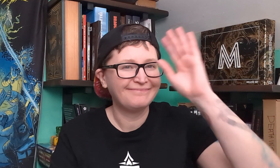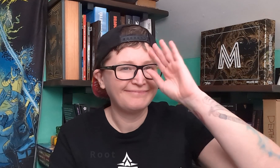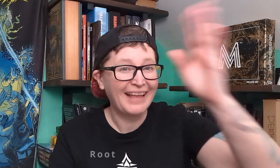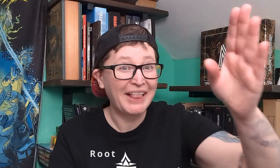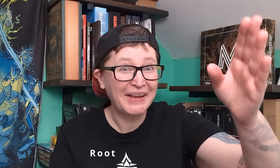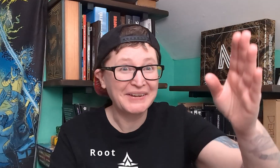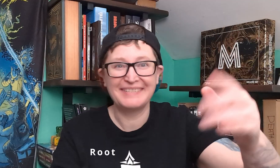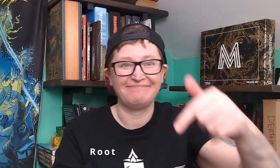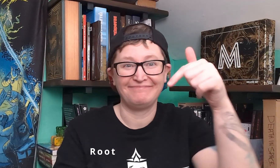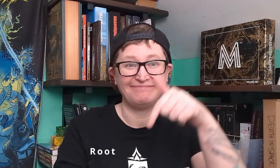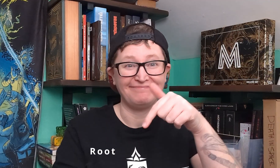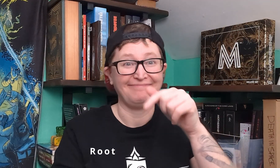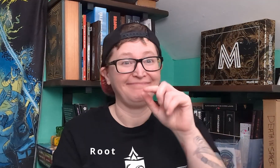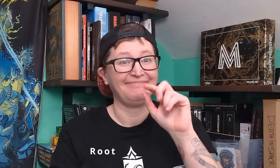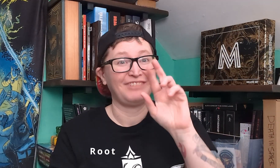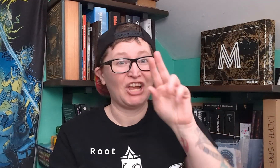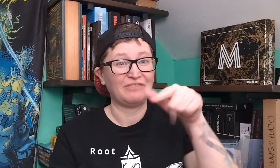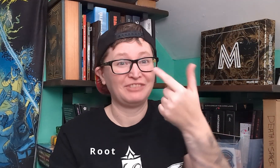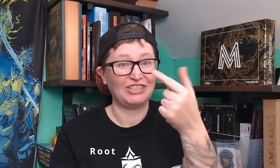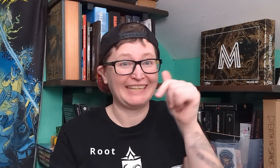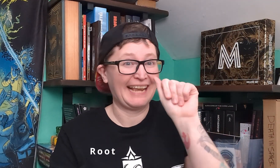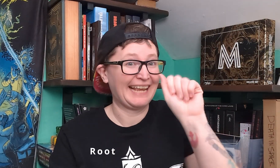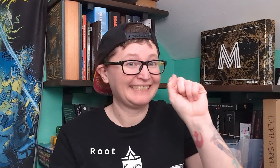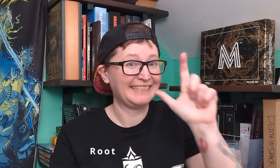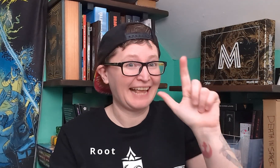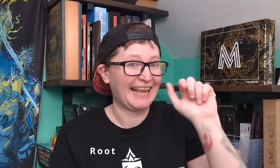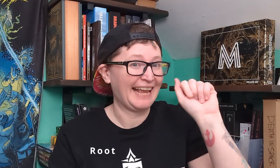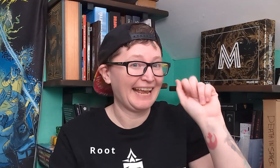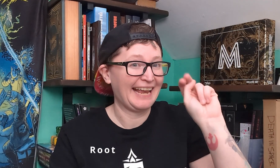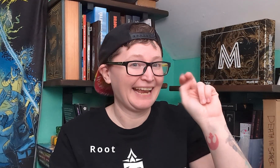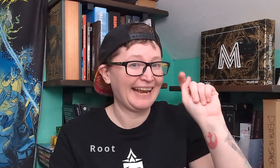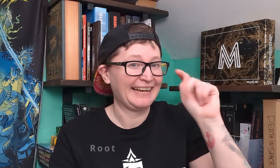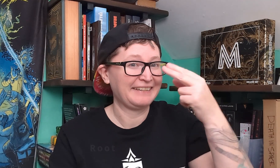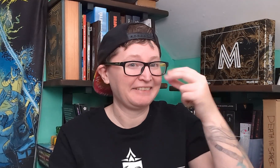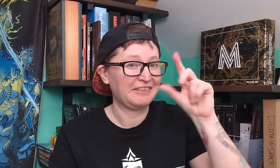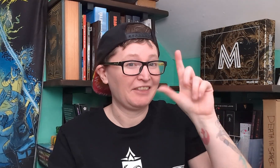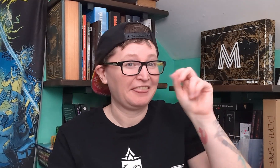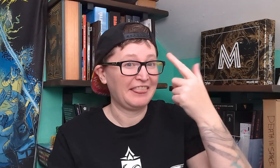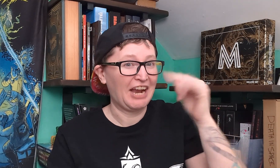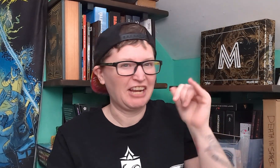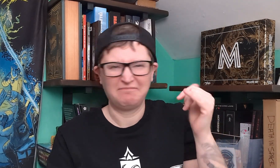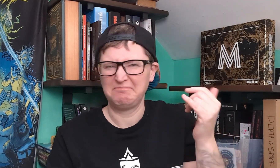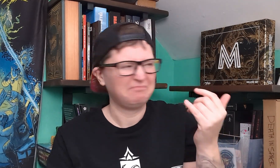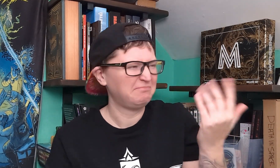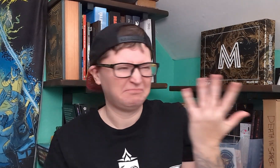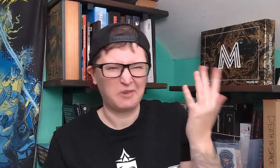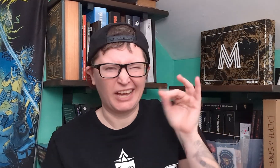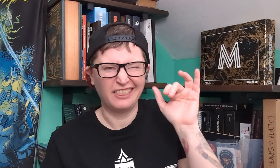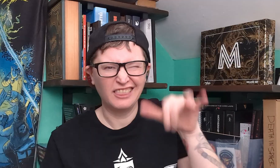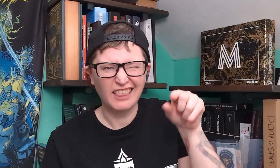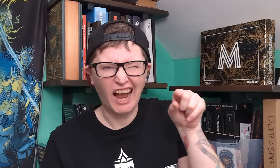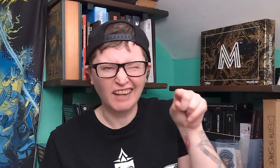Hello! This is RPG ASL Anthology. What is that all about?